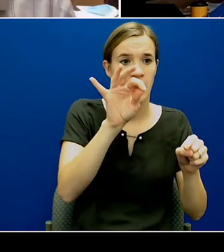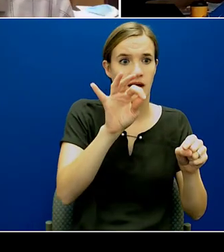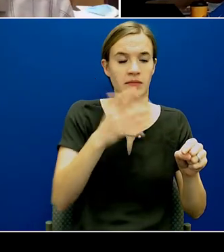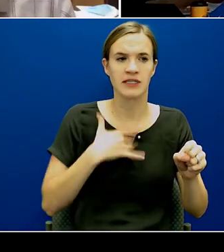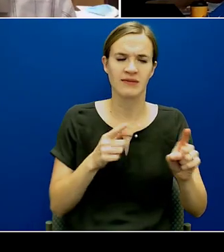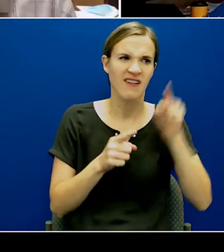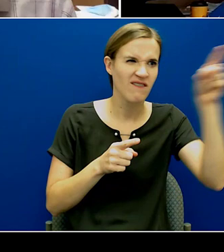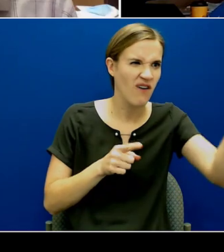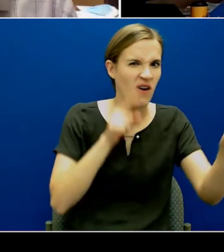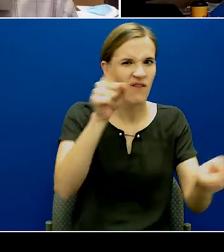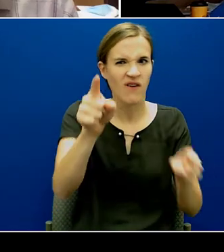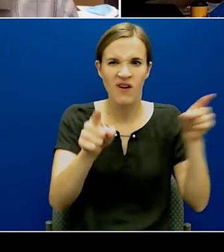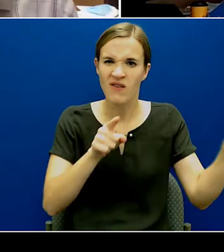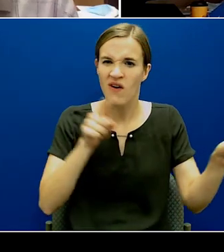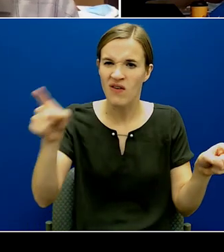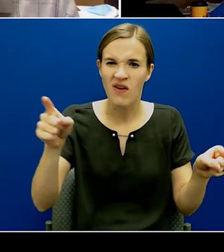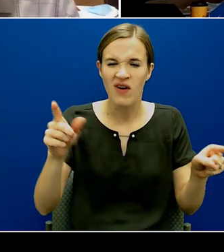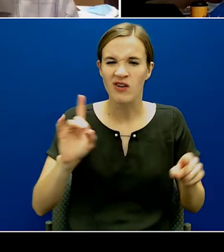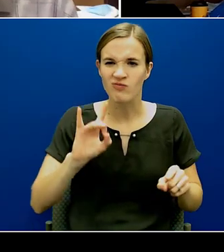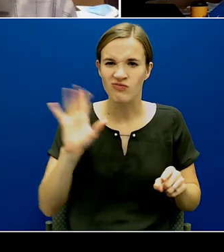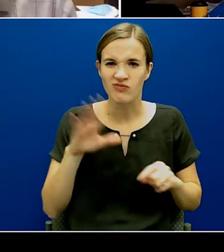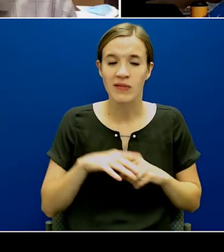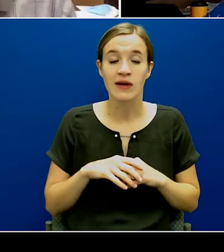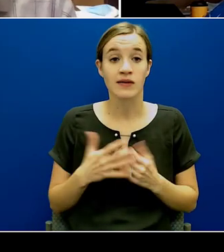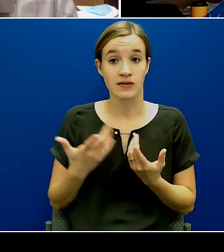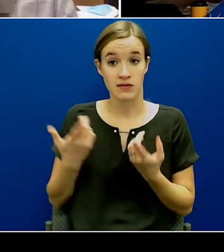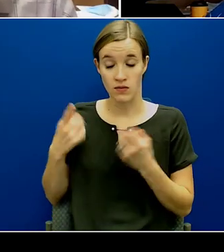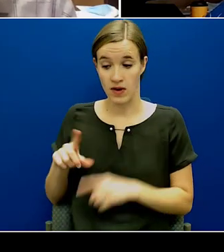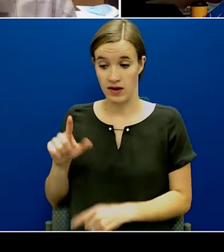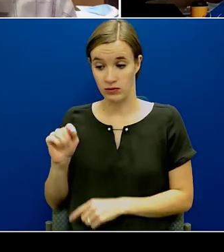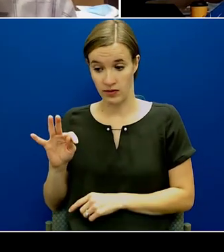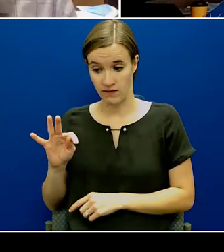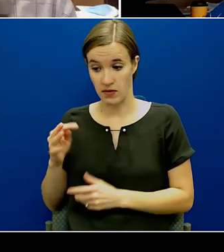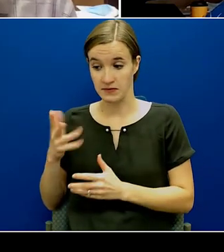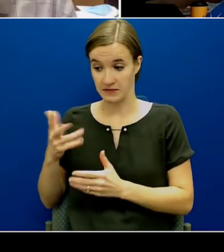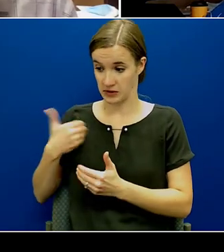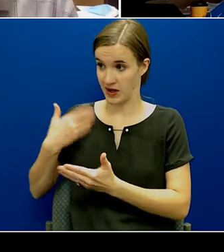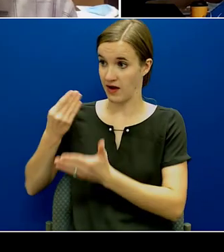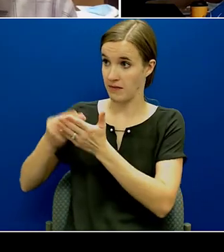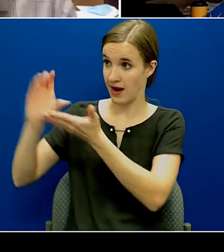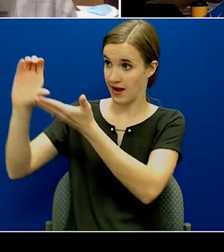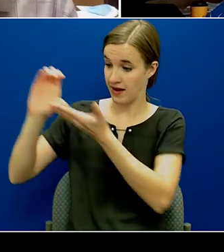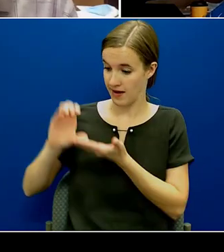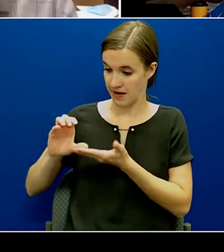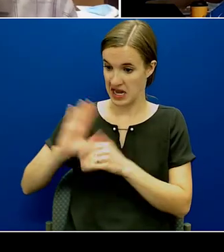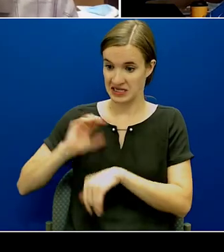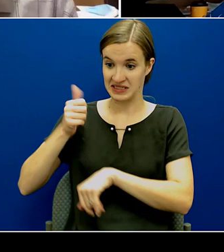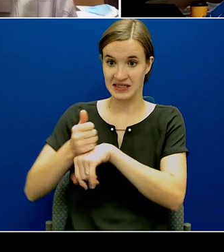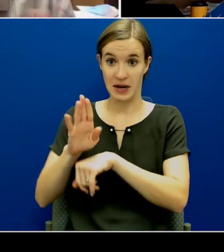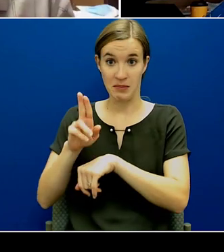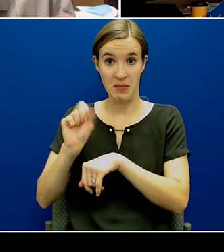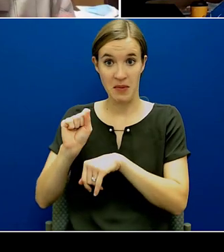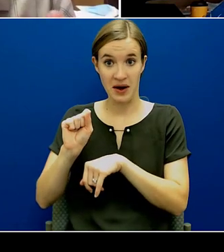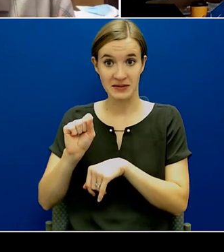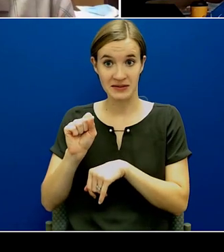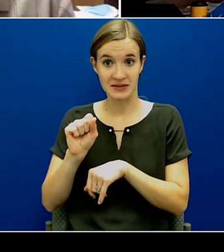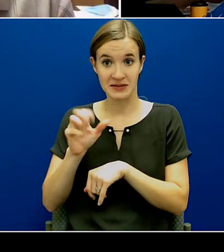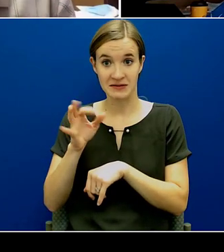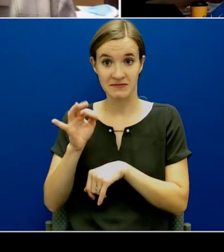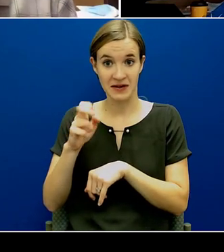ADA, then it triggers that thing called complimentary paratransit. So they make sure they have those lift equipped vehicles that